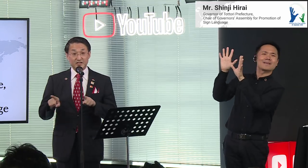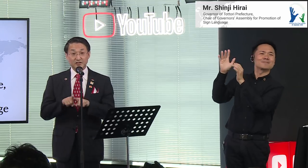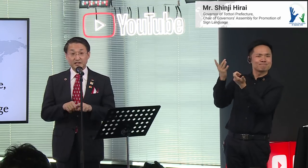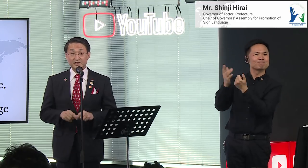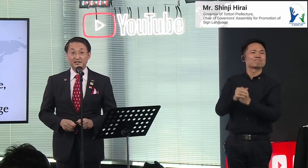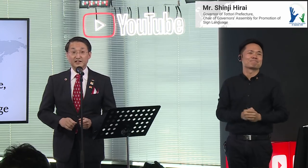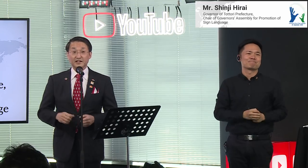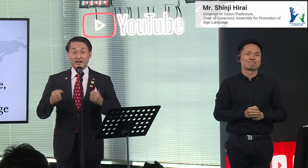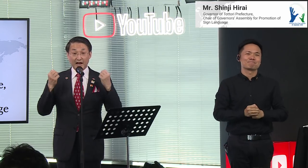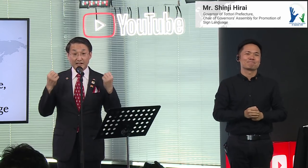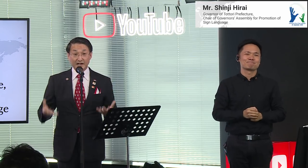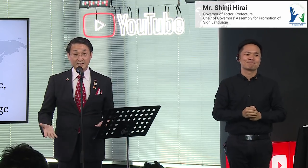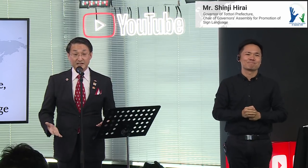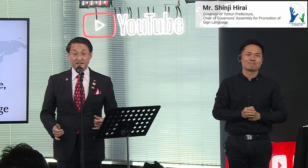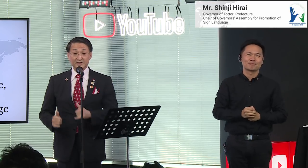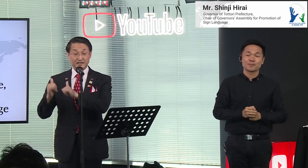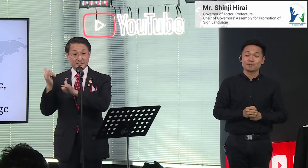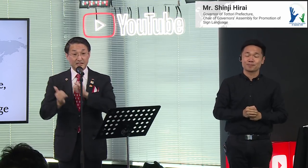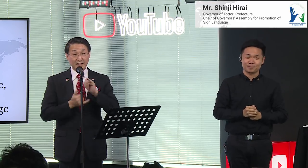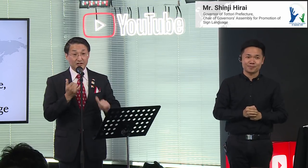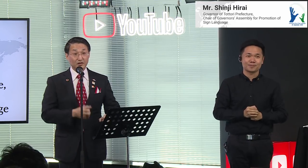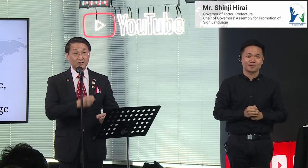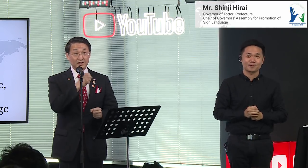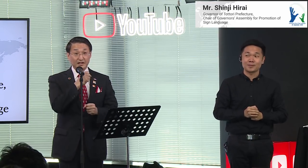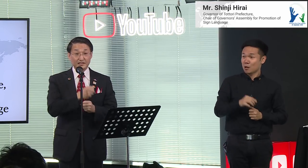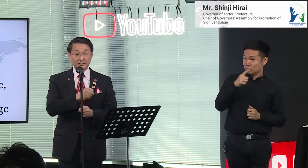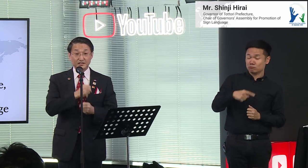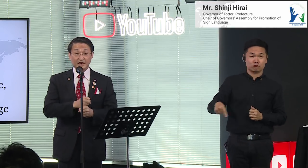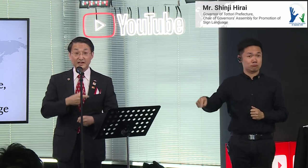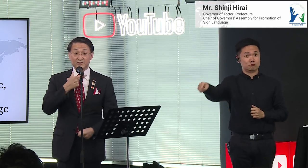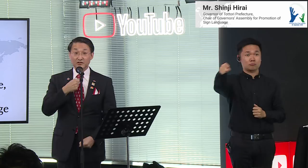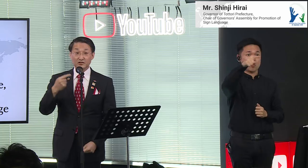Always make sure that you face the sunshine, and by facing the sunshine, you cannot see the shadows.